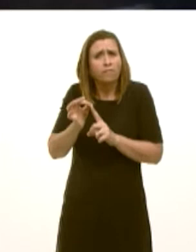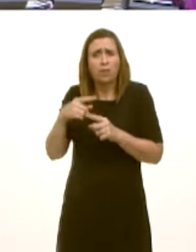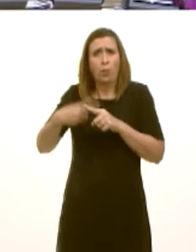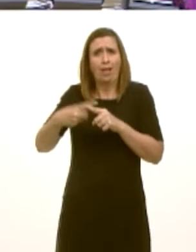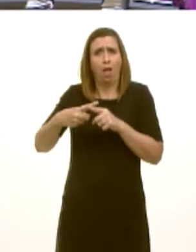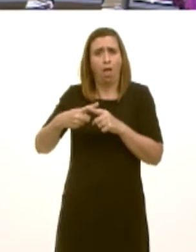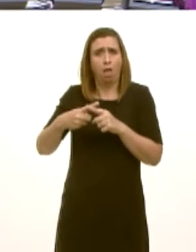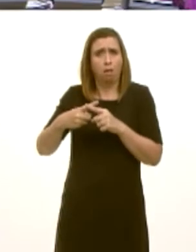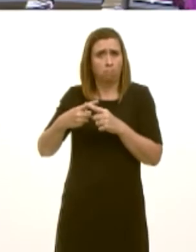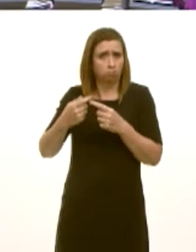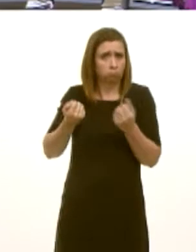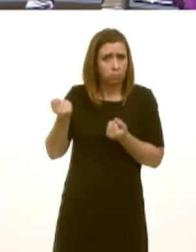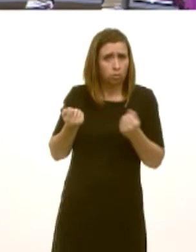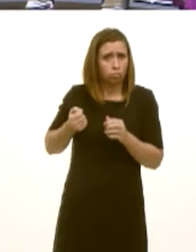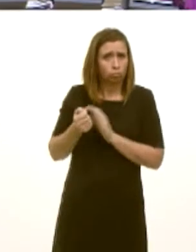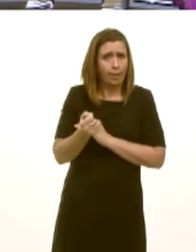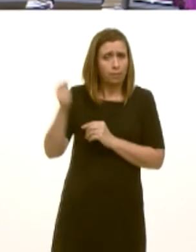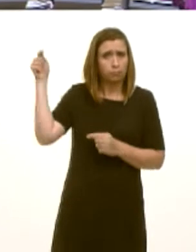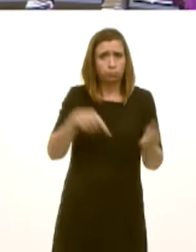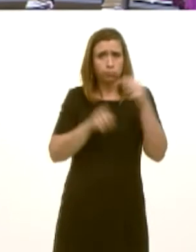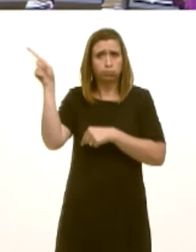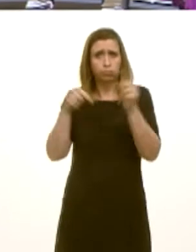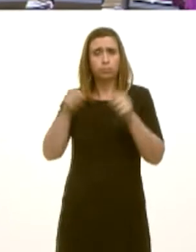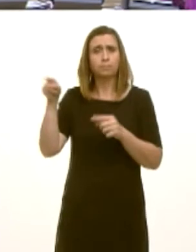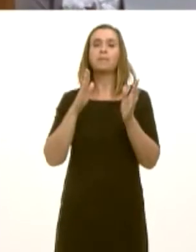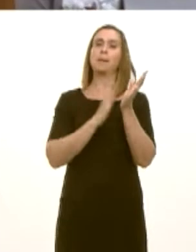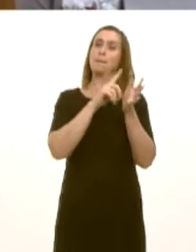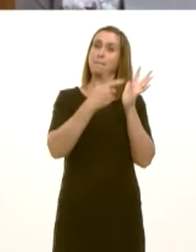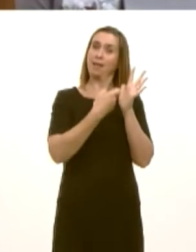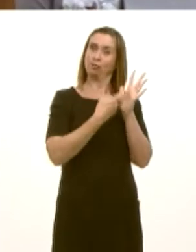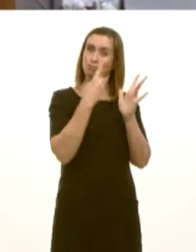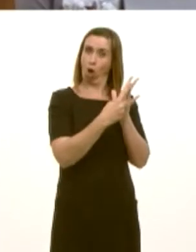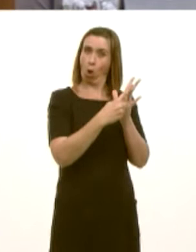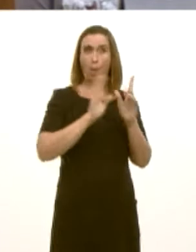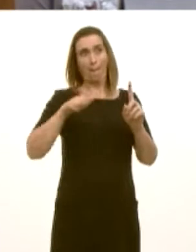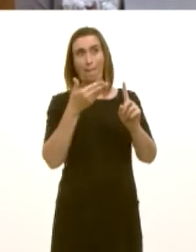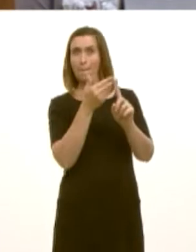Carwyn Jones: There are several objectives to the metro. Improvement in travel times, of course, is one objective.